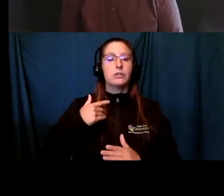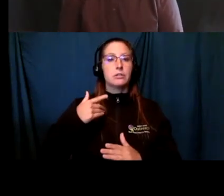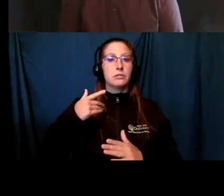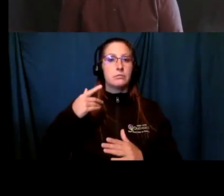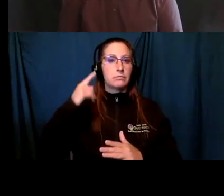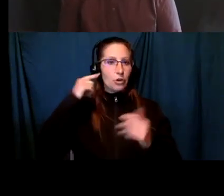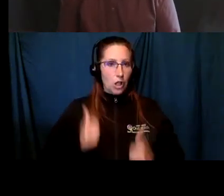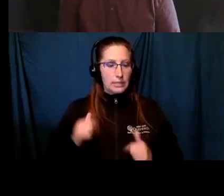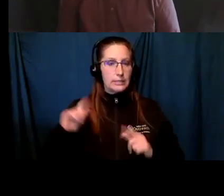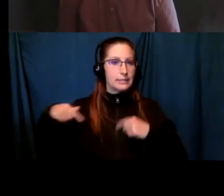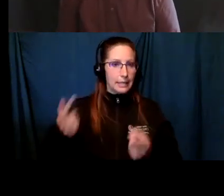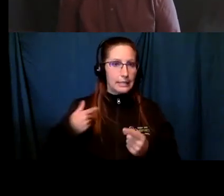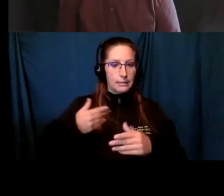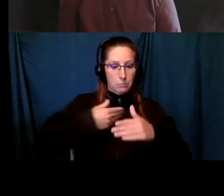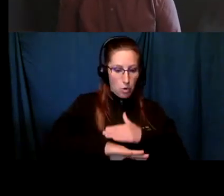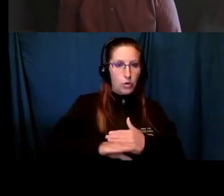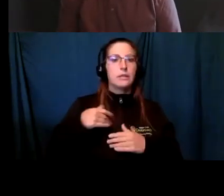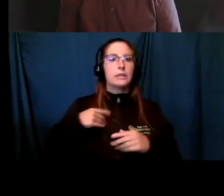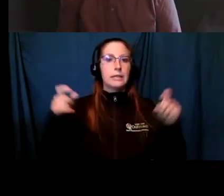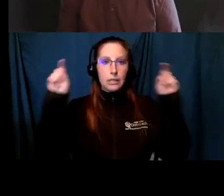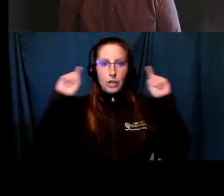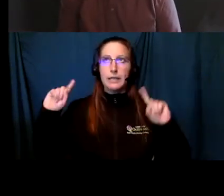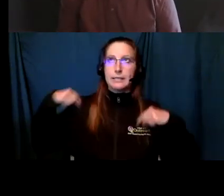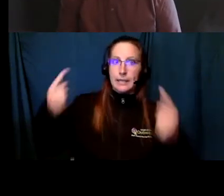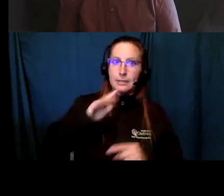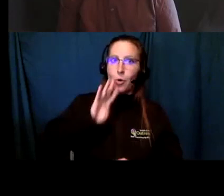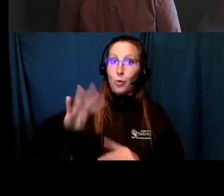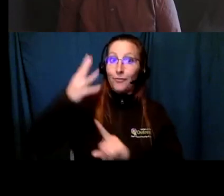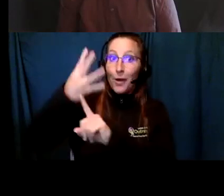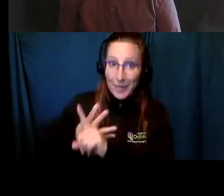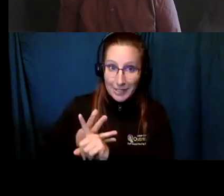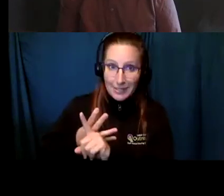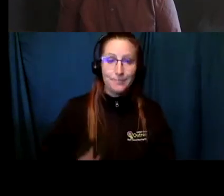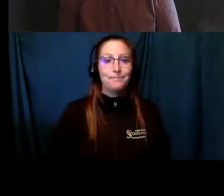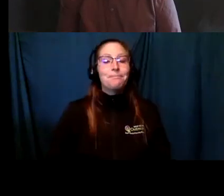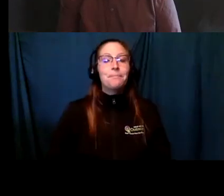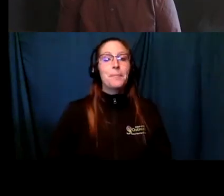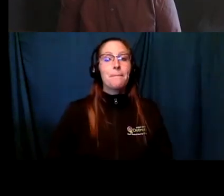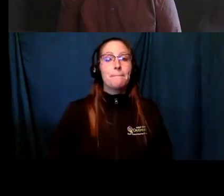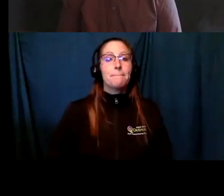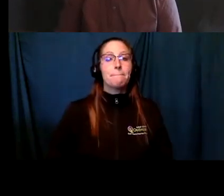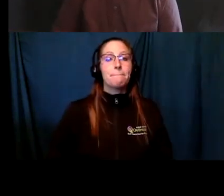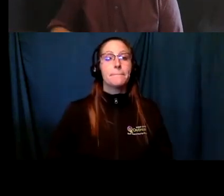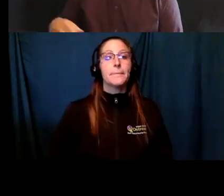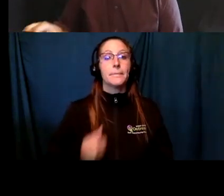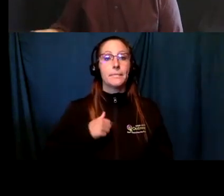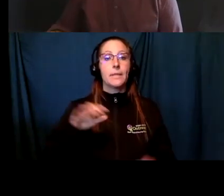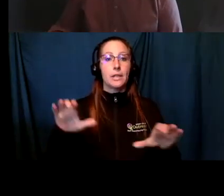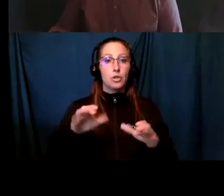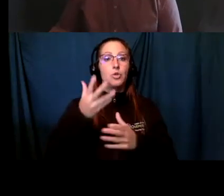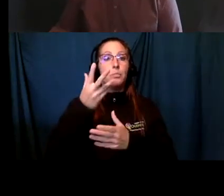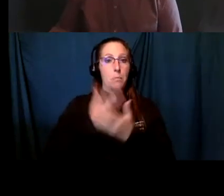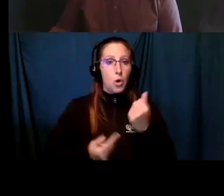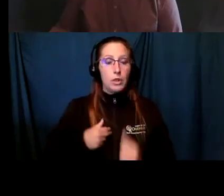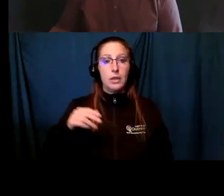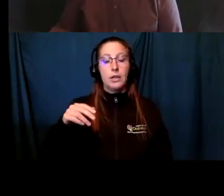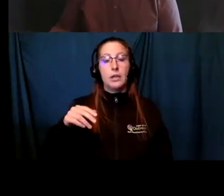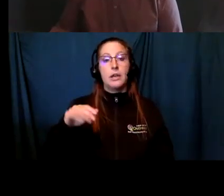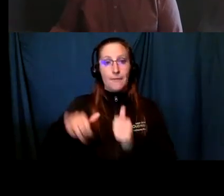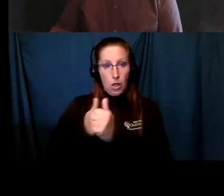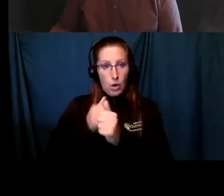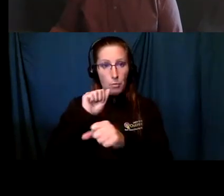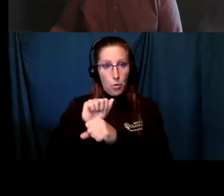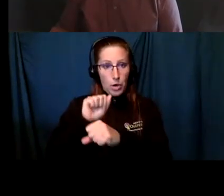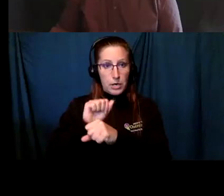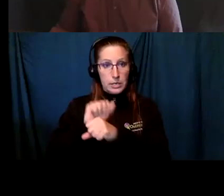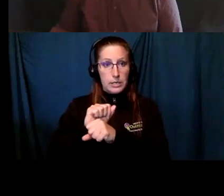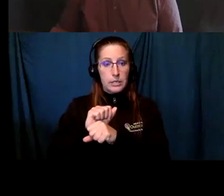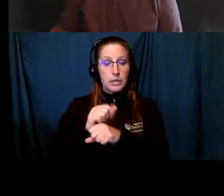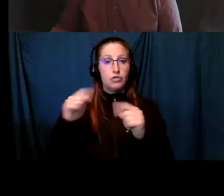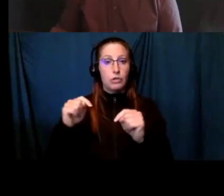four months of age. And I do both follow through or follow-up work trying to get families that's